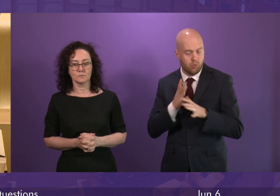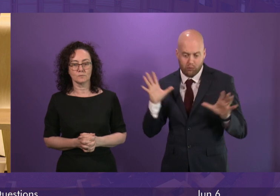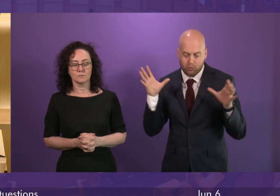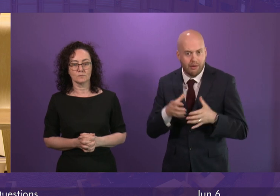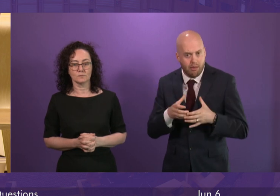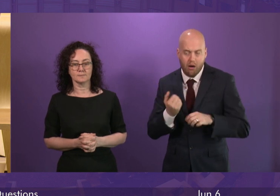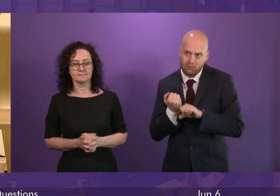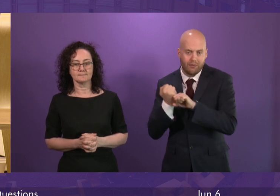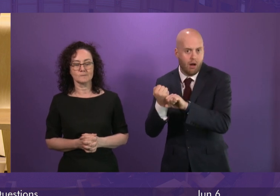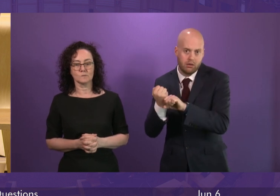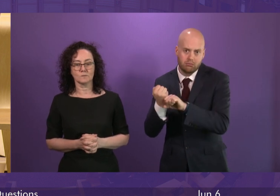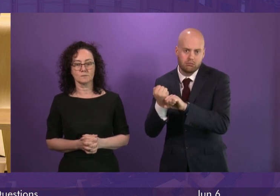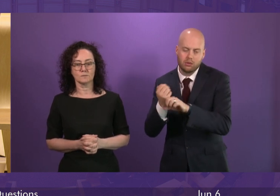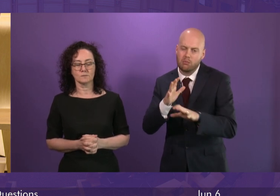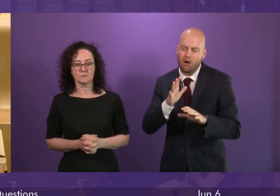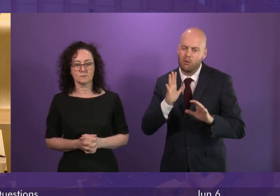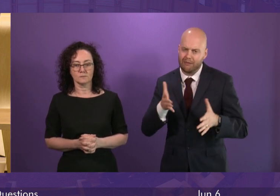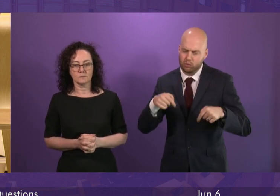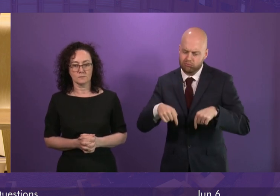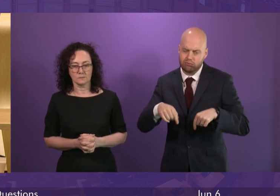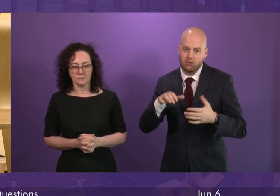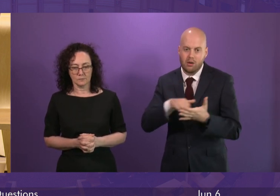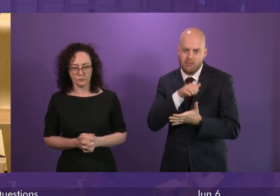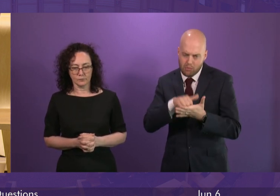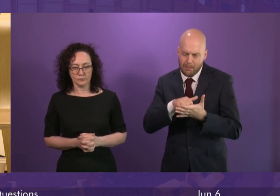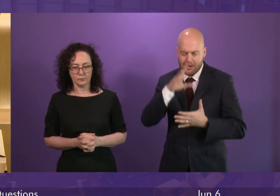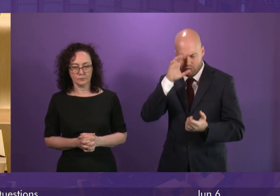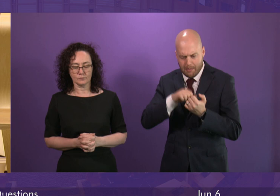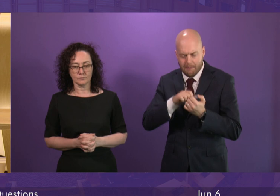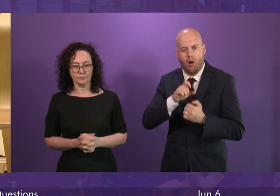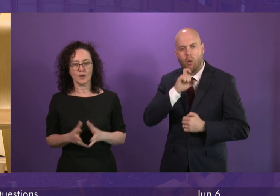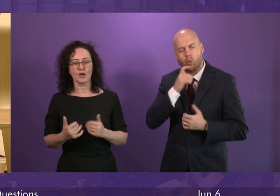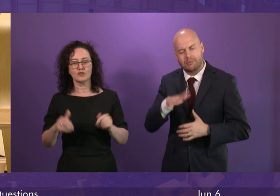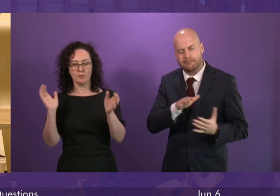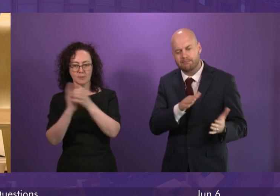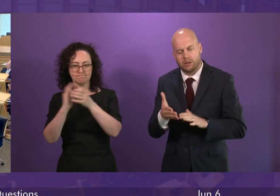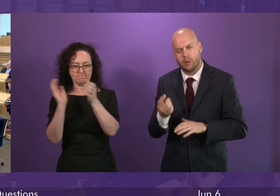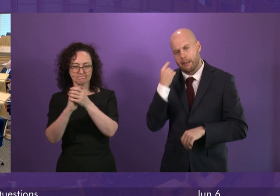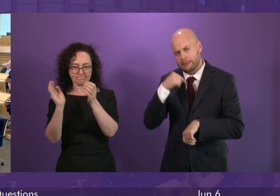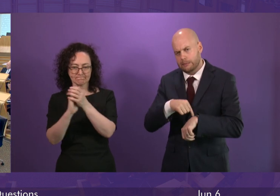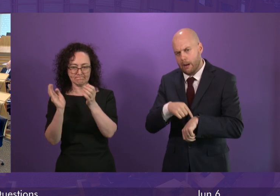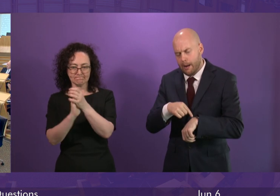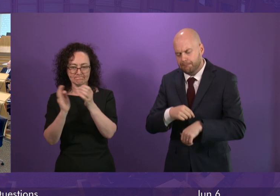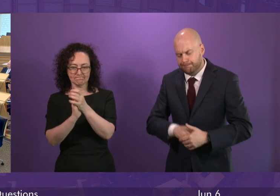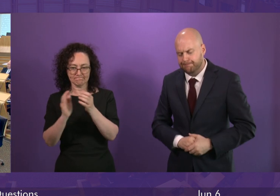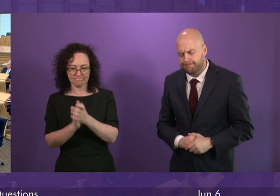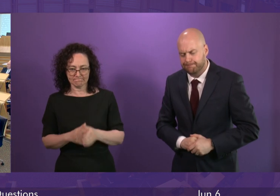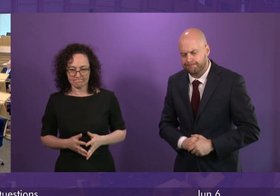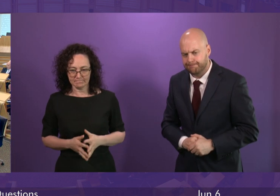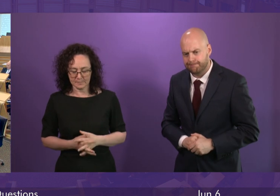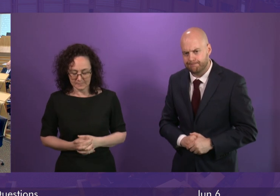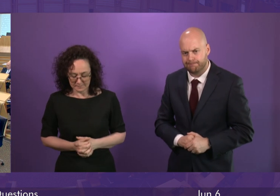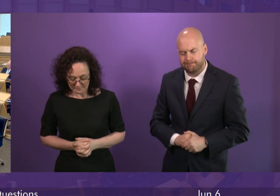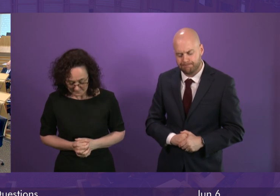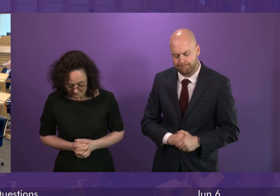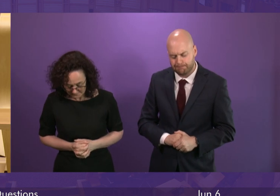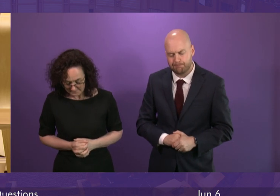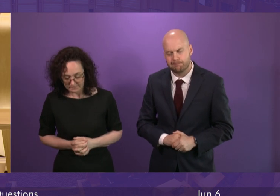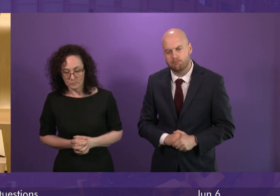memory of those who did not return from the fight 75 years ago. At the end of April, the